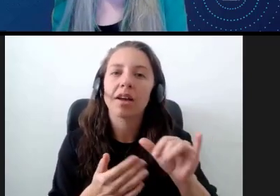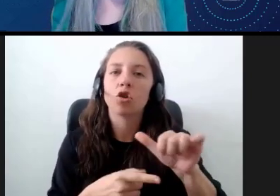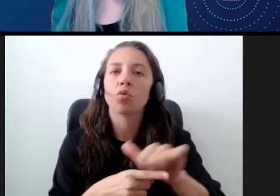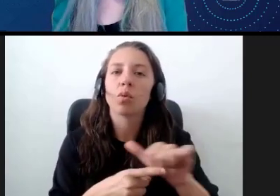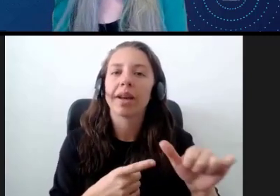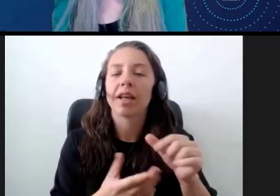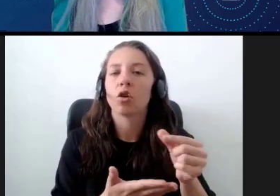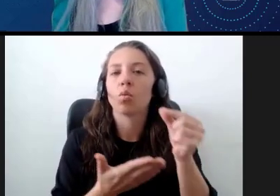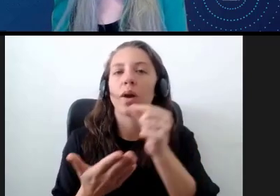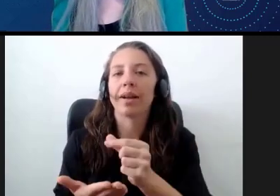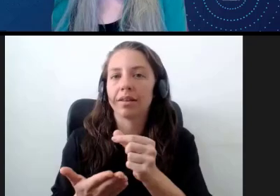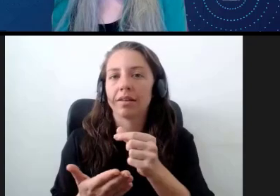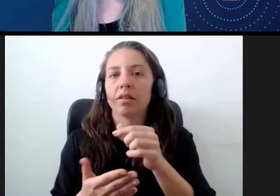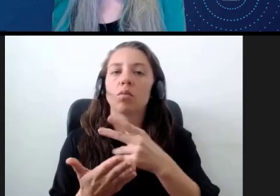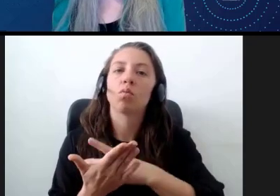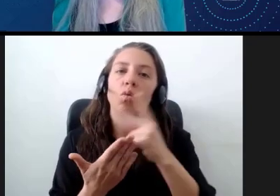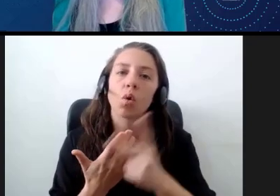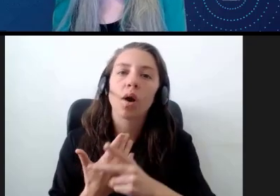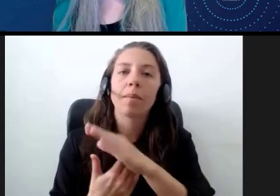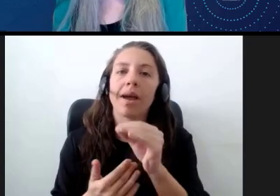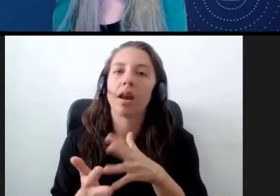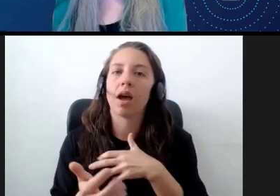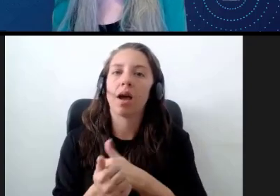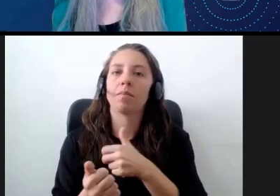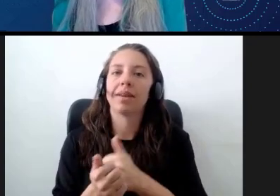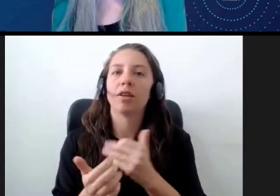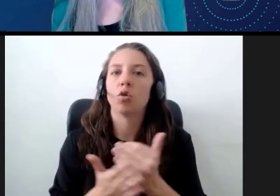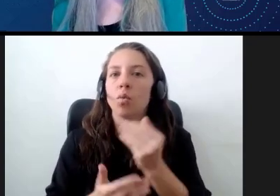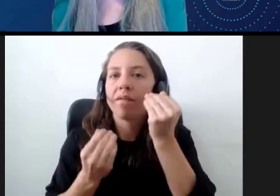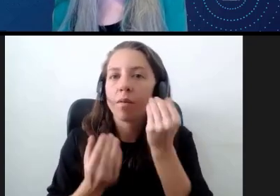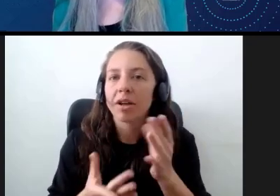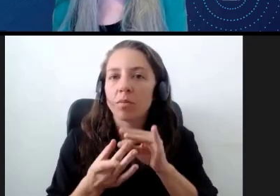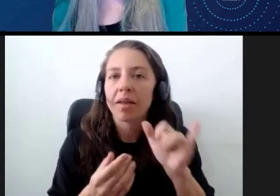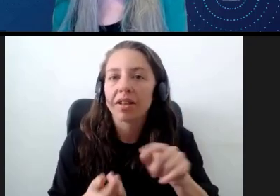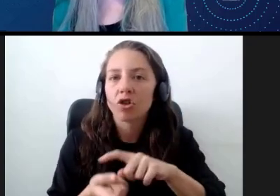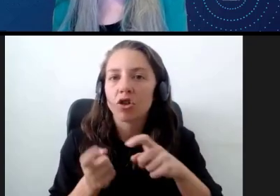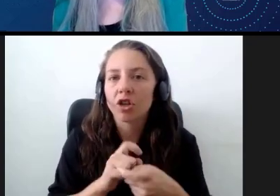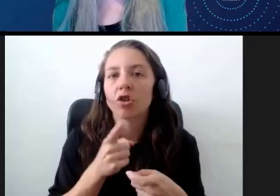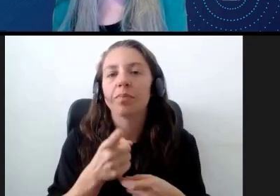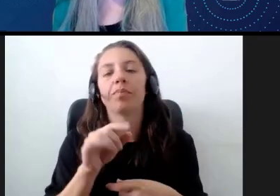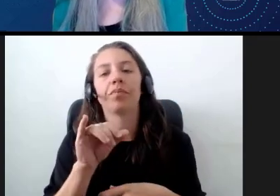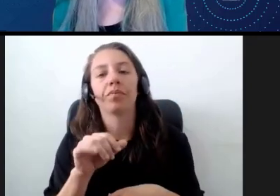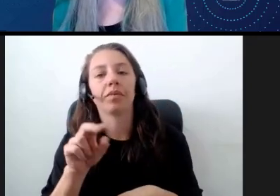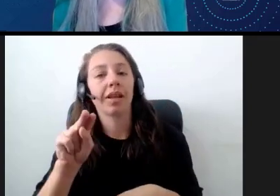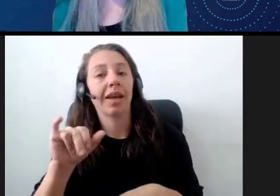and the updates on these changes? Megan Columbus Well, you know, the NIH Grant site with data tables